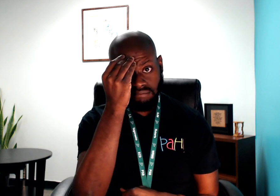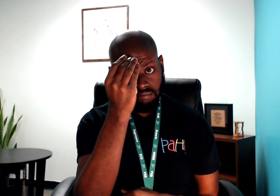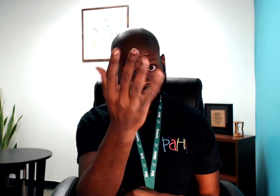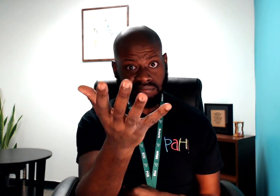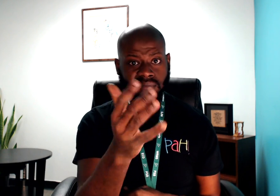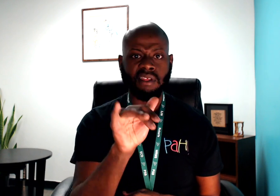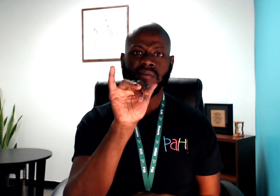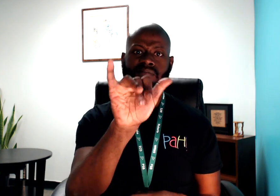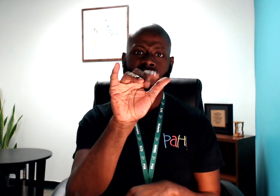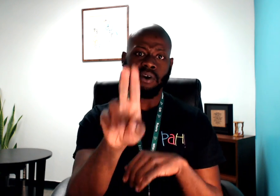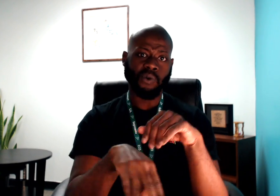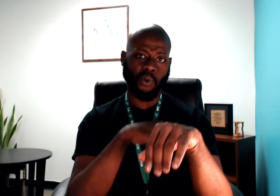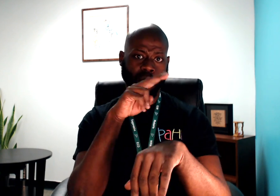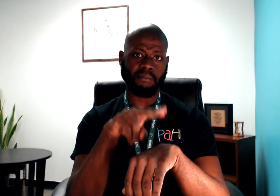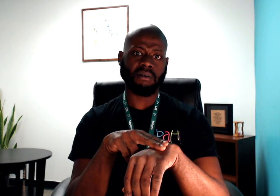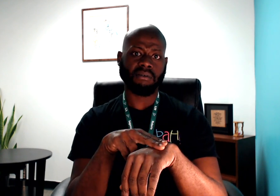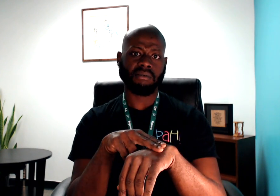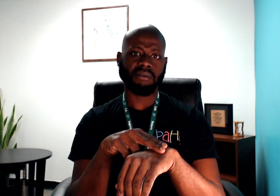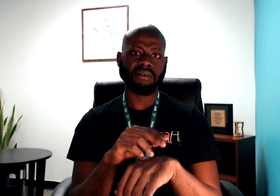That is absolutely normal.